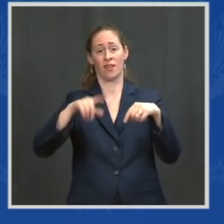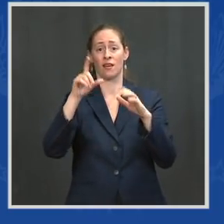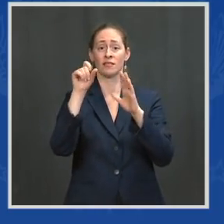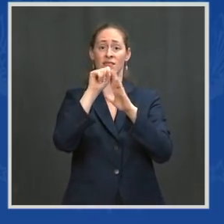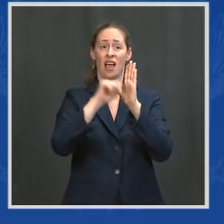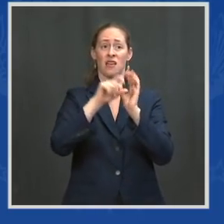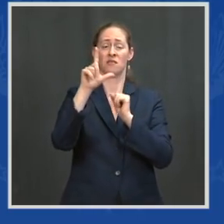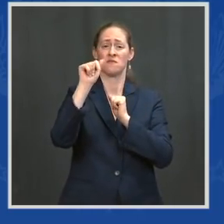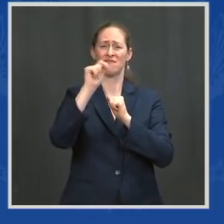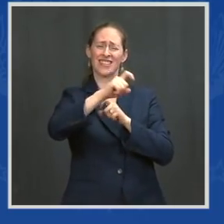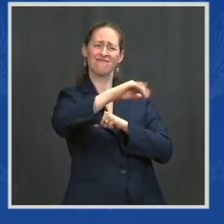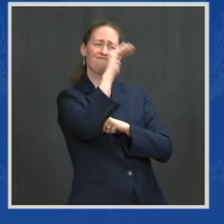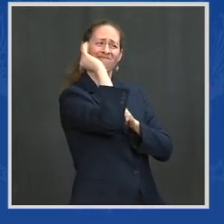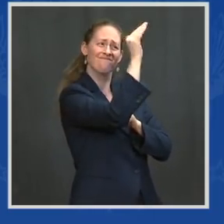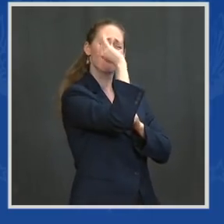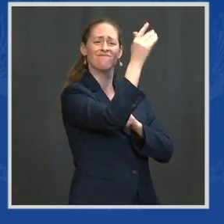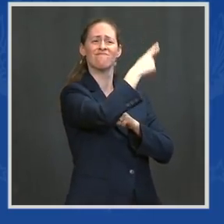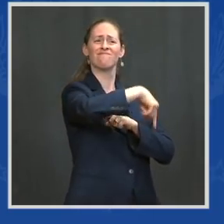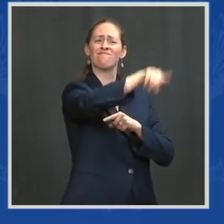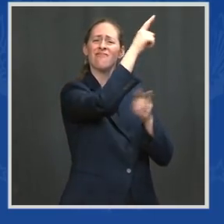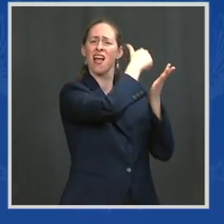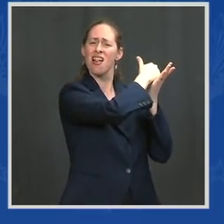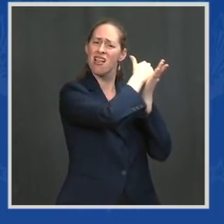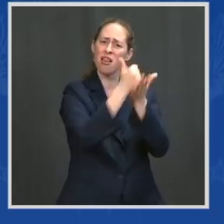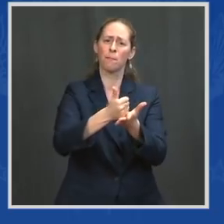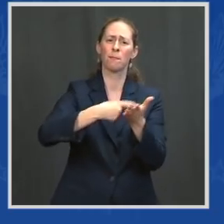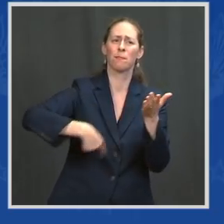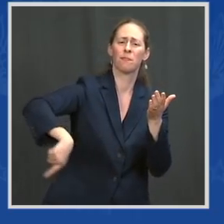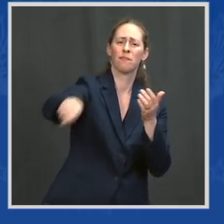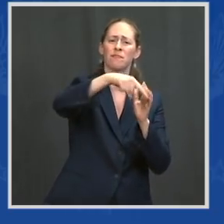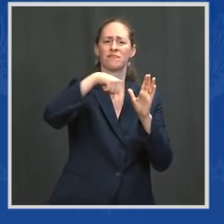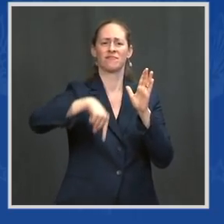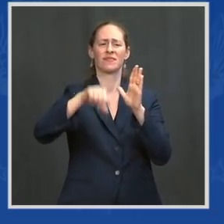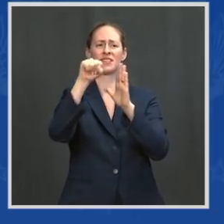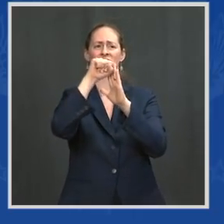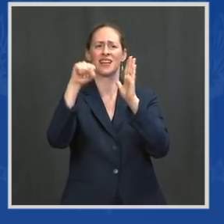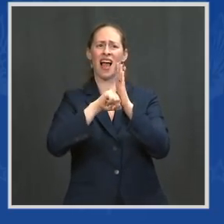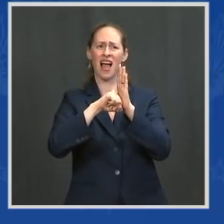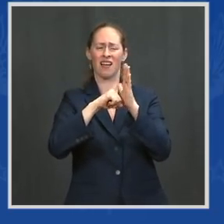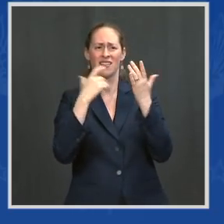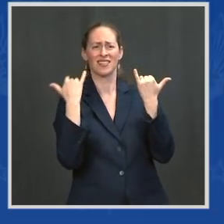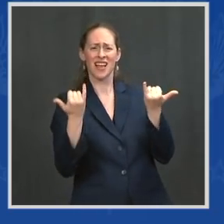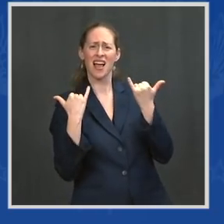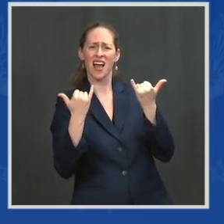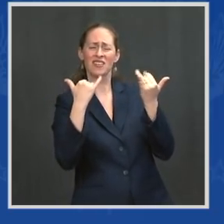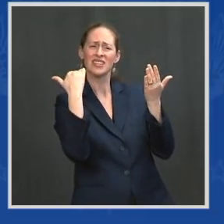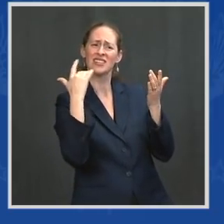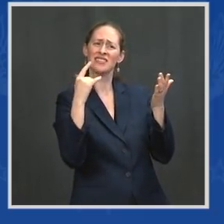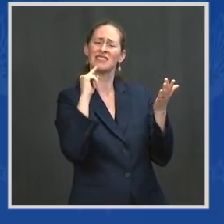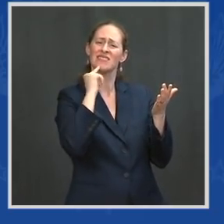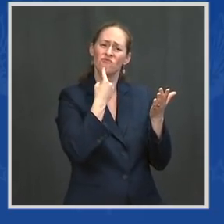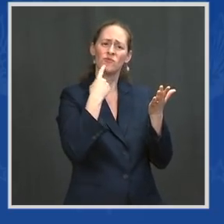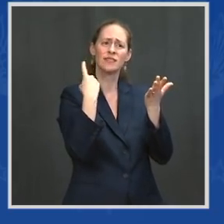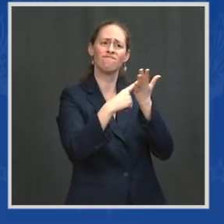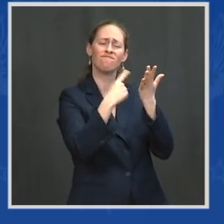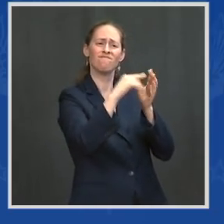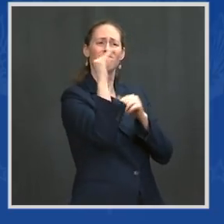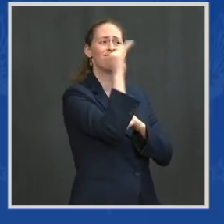and be willing to break bread with anyone who can help. Mr. President, any members of Congress